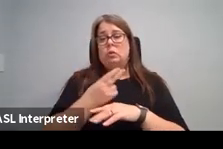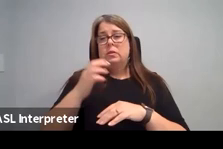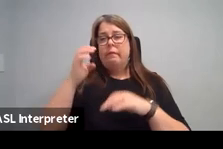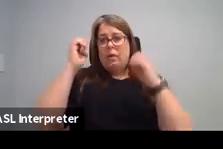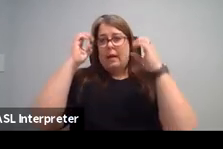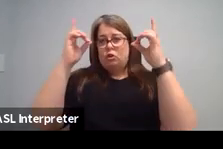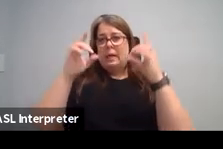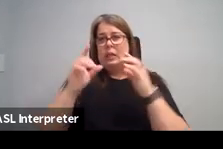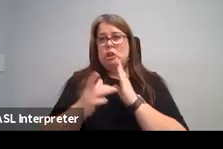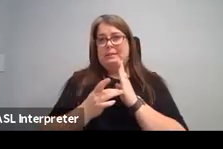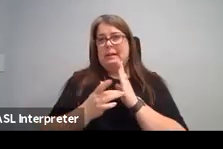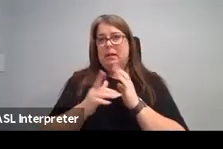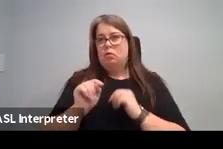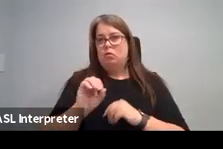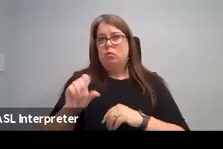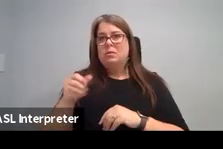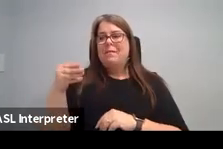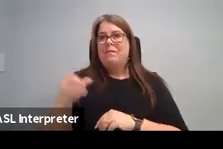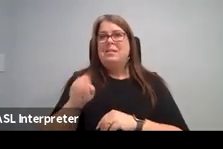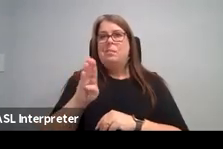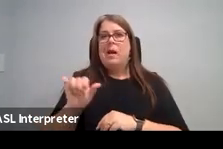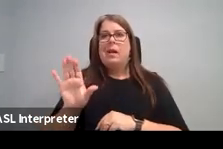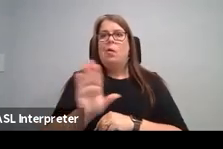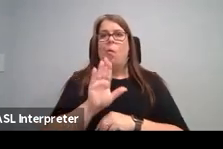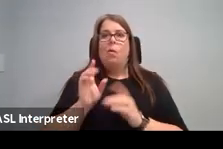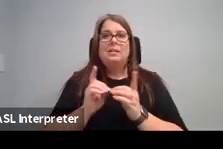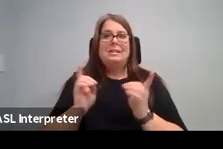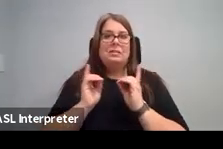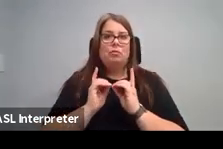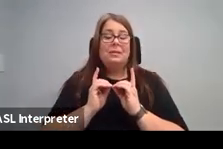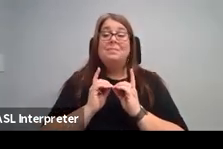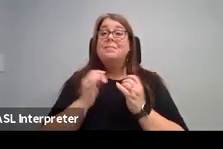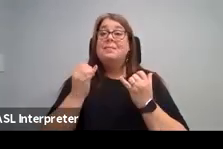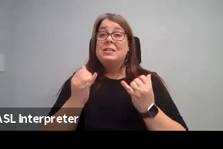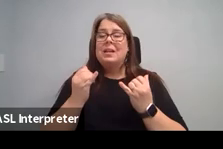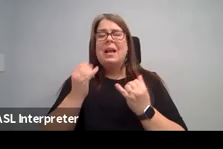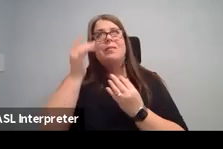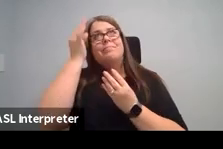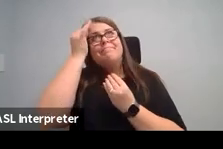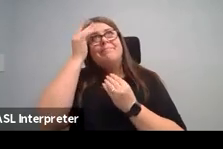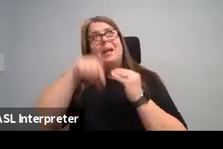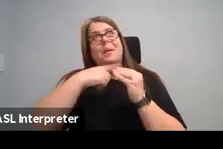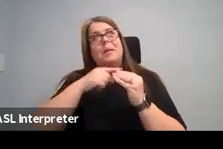Jewyl Alderson Clarke, SDCOE: By your district. Once you get into now your classroom, you can really think more about what our students have